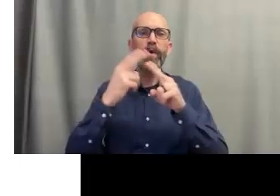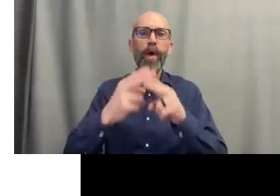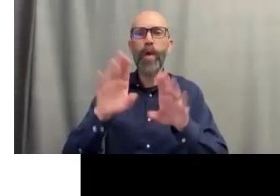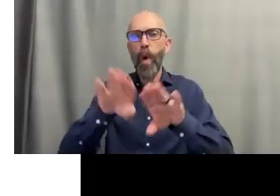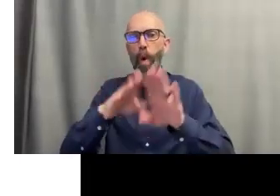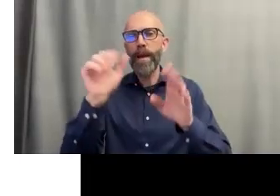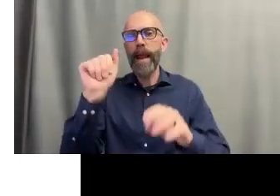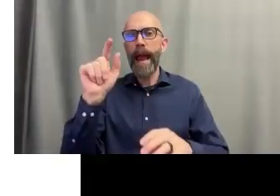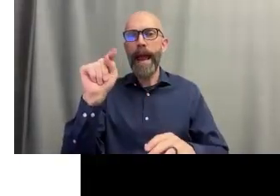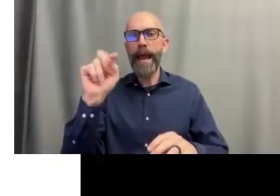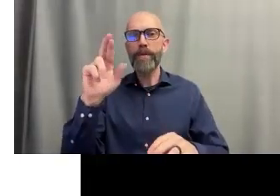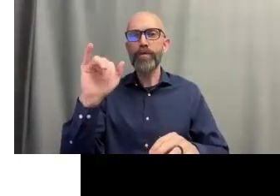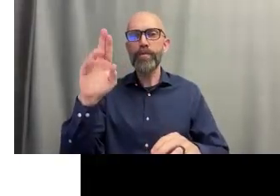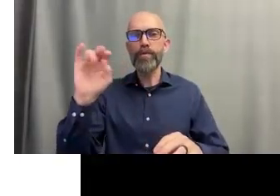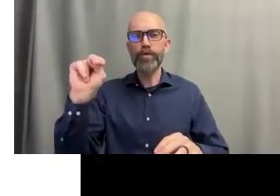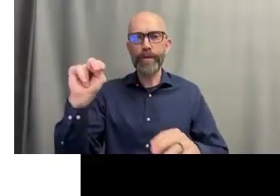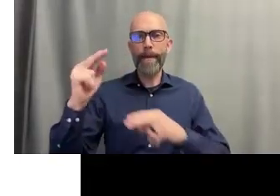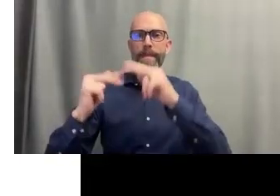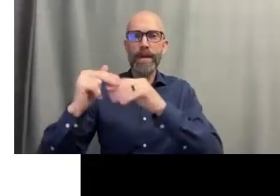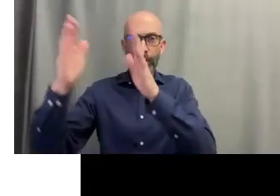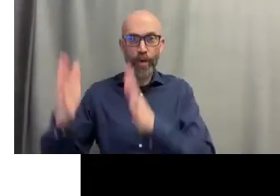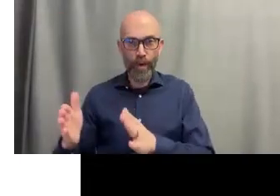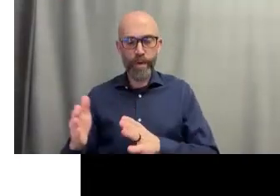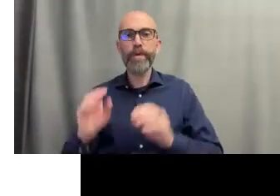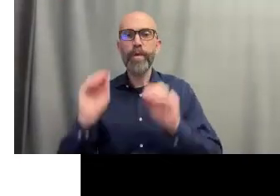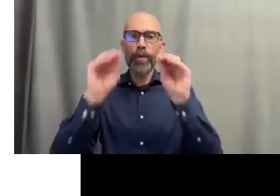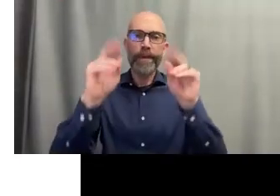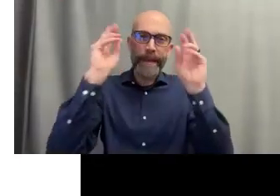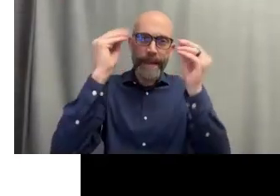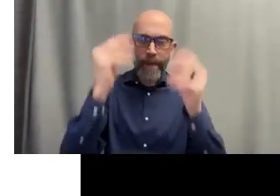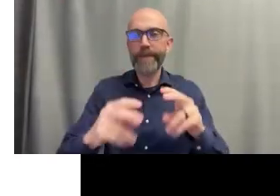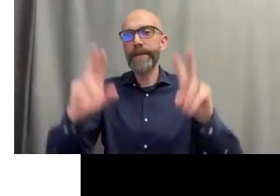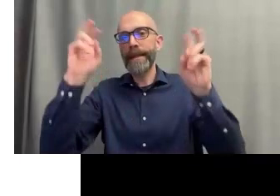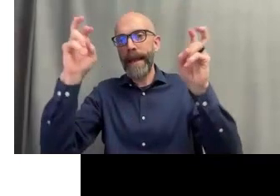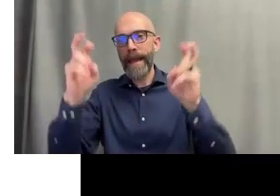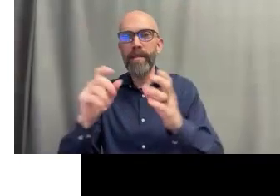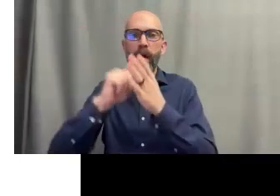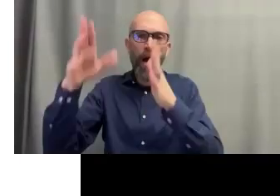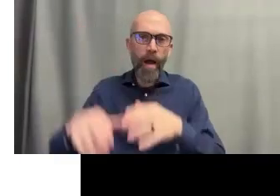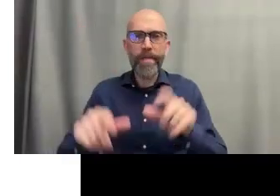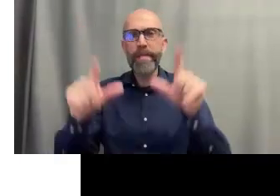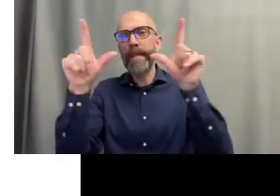And you just enter the information, the title, the author, the license that it has, and then it will create,